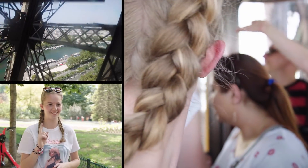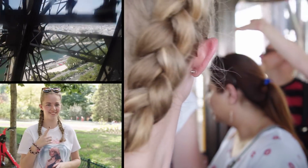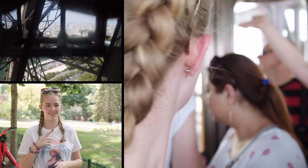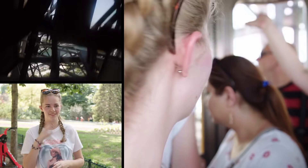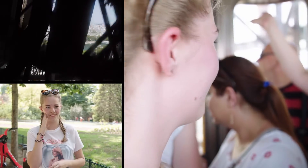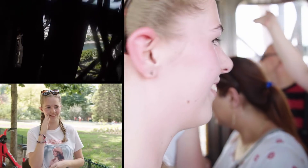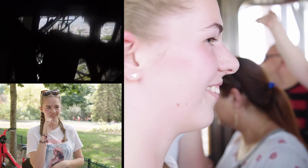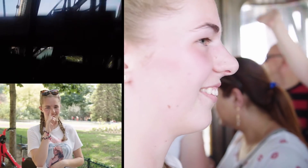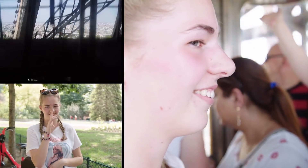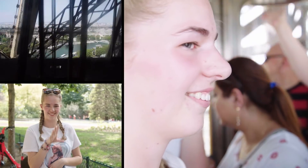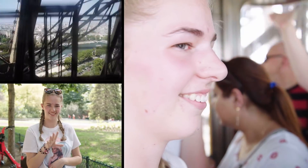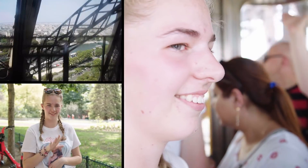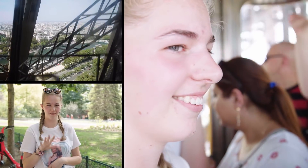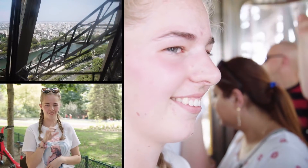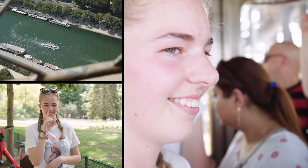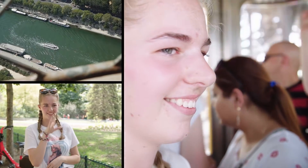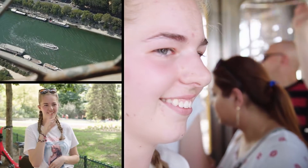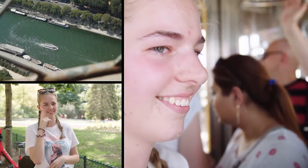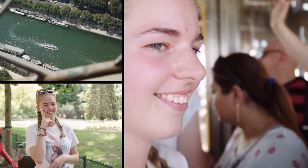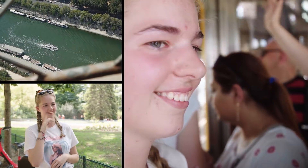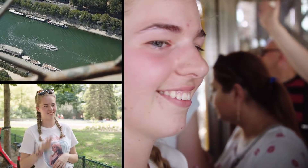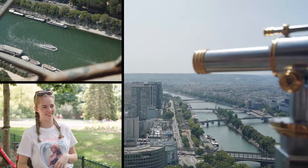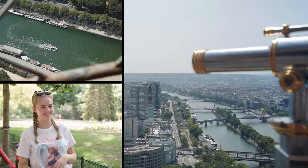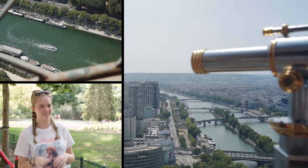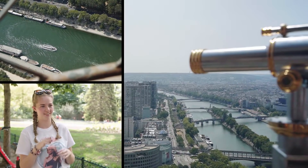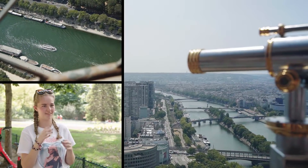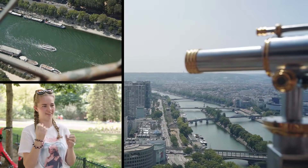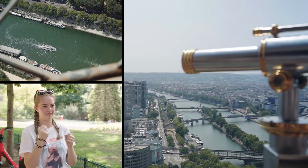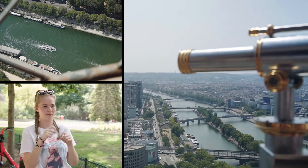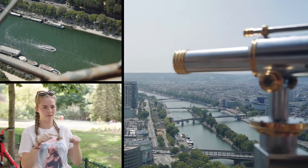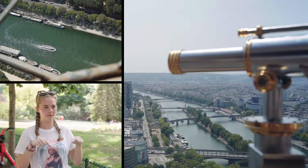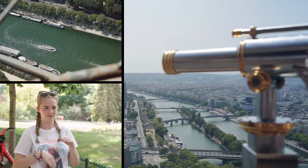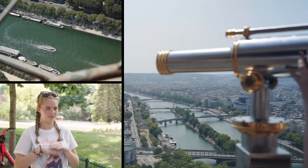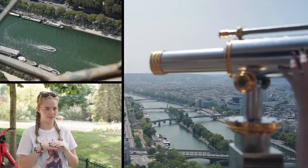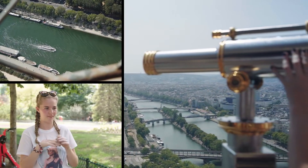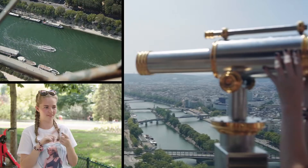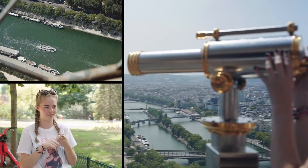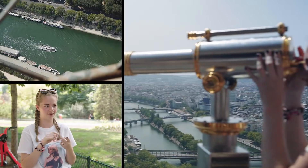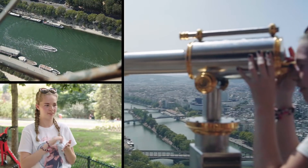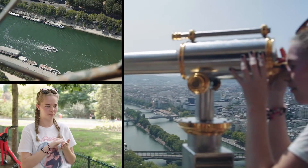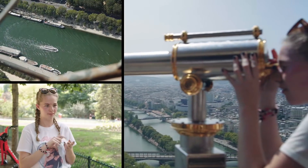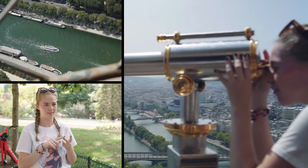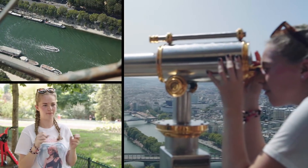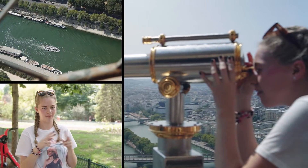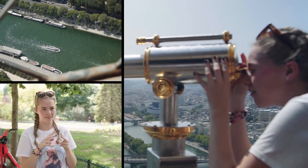because when I was about 10, when I was a little girl, in my room I had pictures of London, New York and Paris.